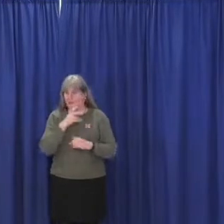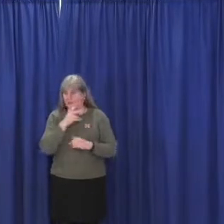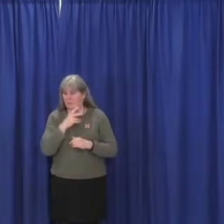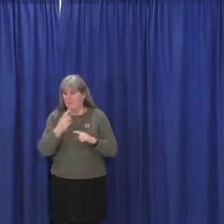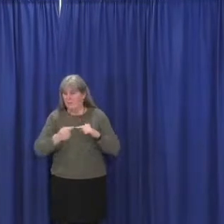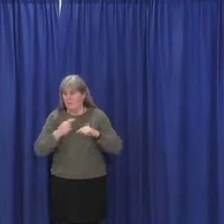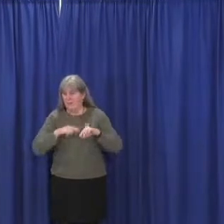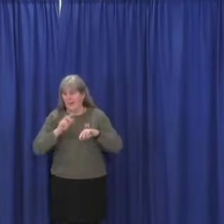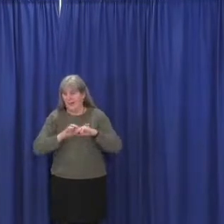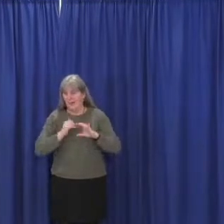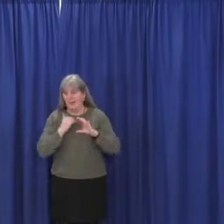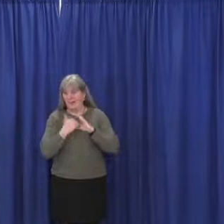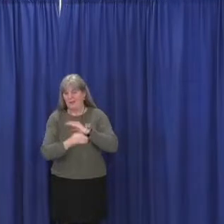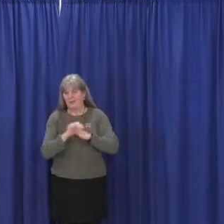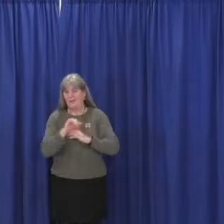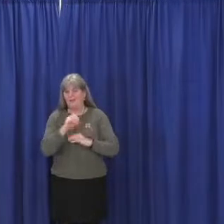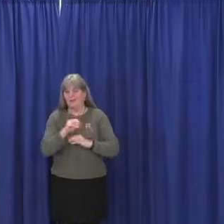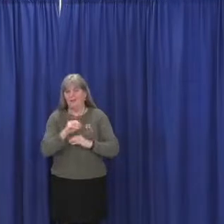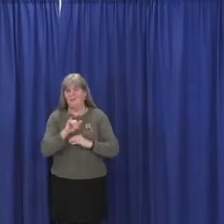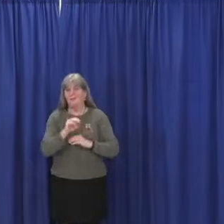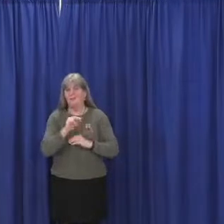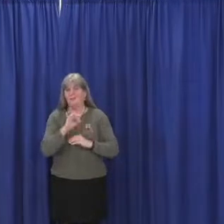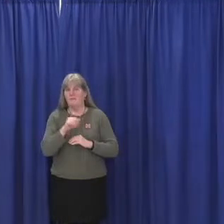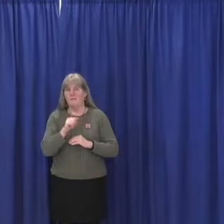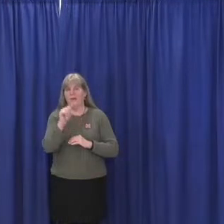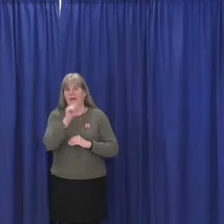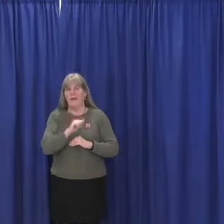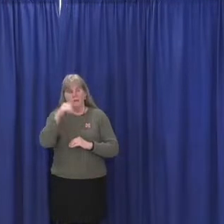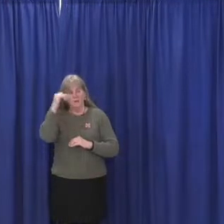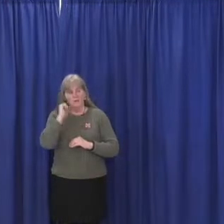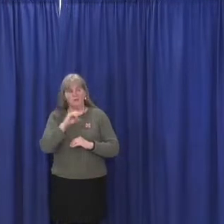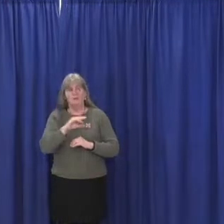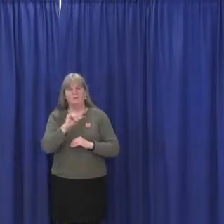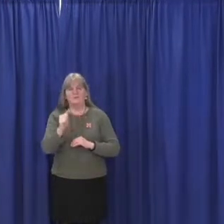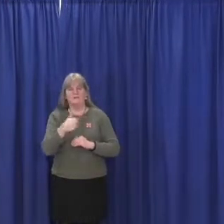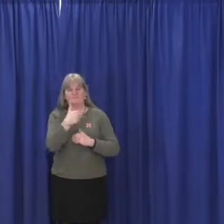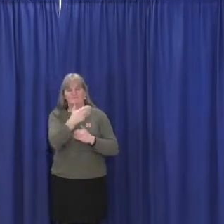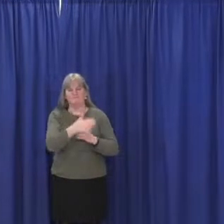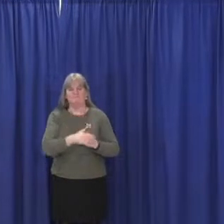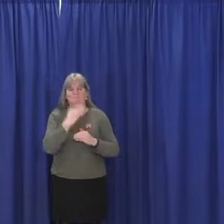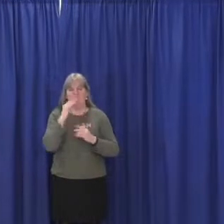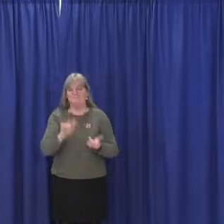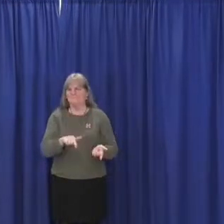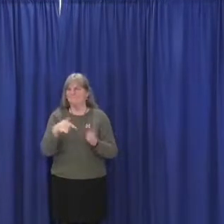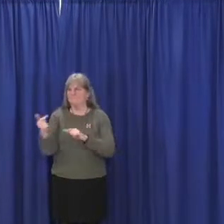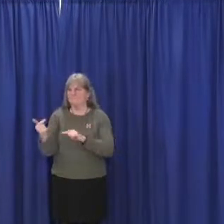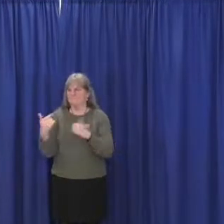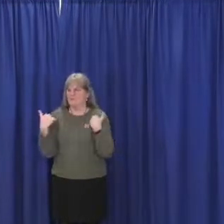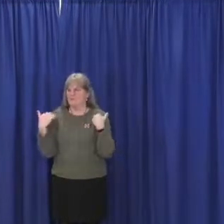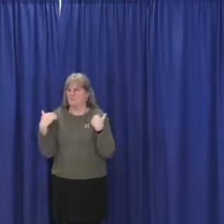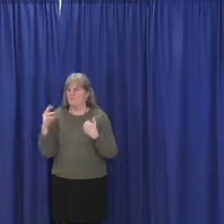please email ecoinfo@yukon.ca. I will now hand it over to Minister McLean.